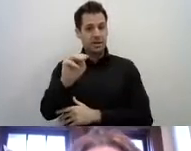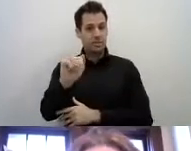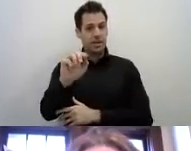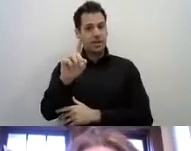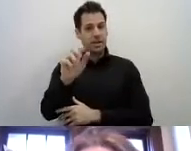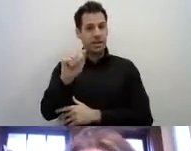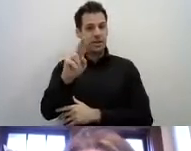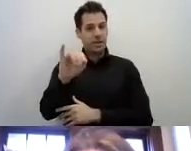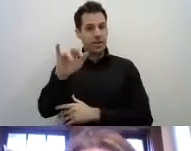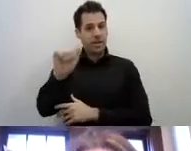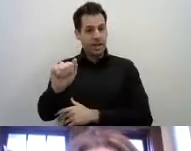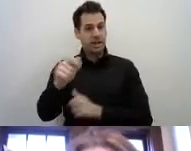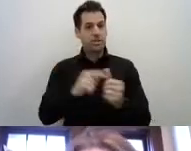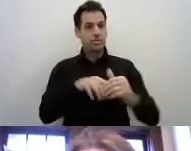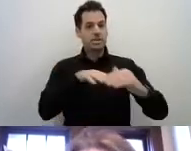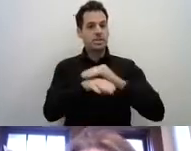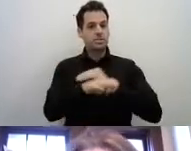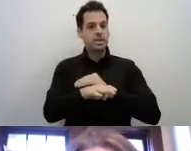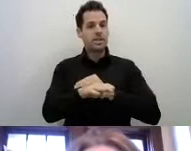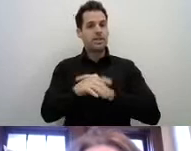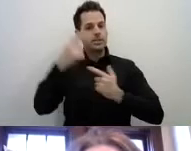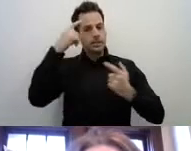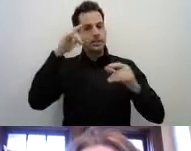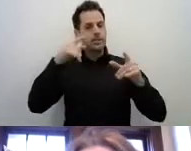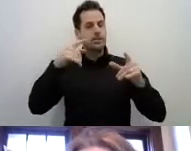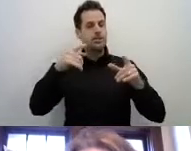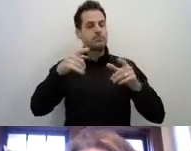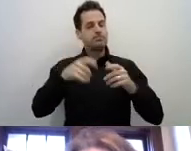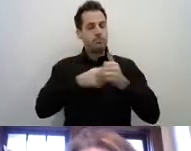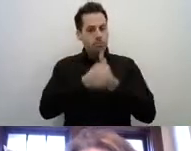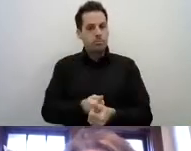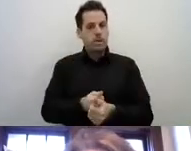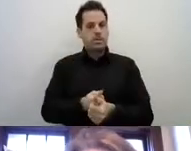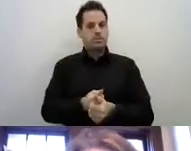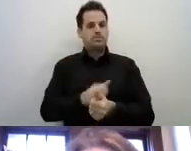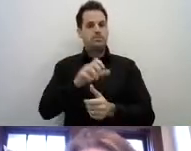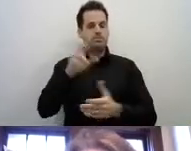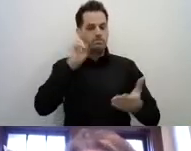almost always the highlights of our webinars are the expertise shared by people living with